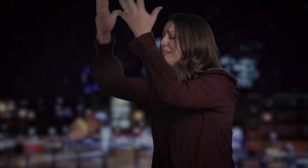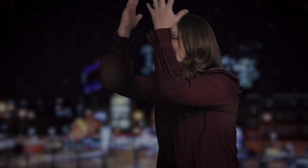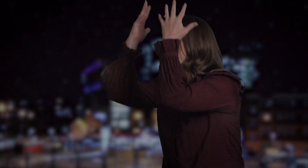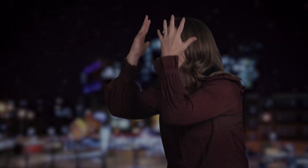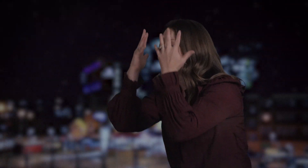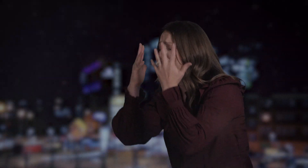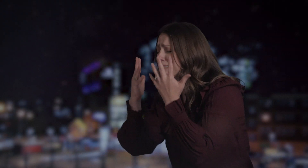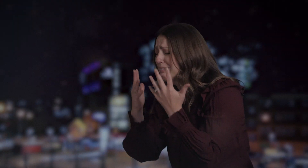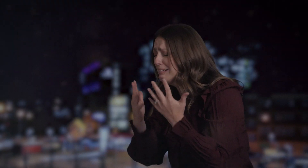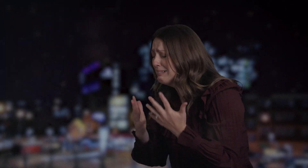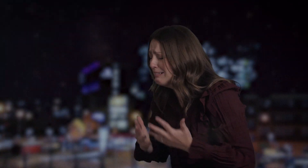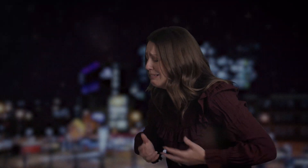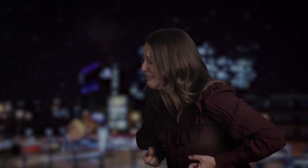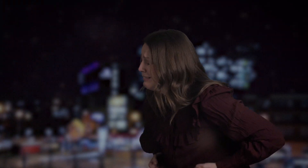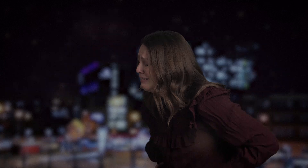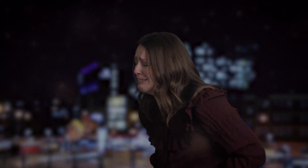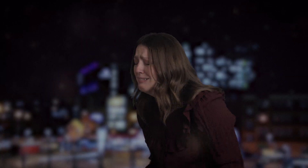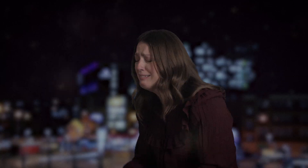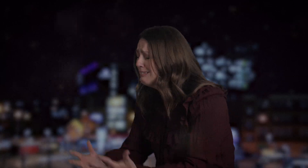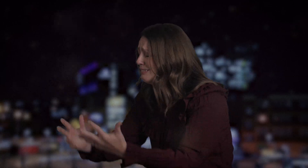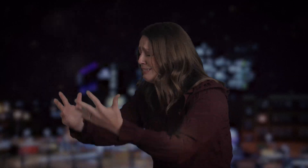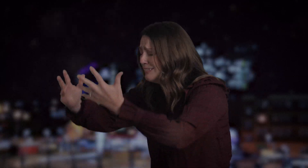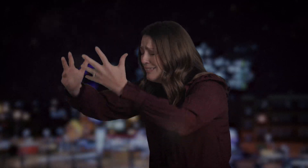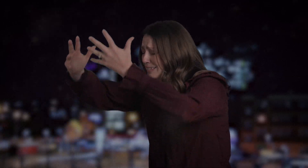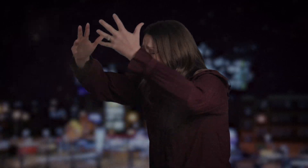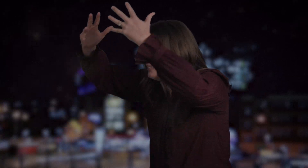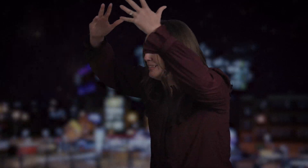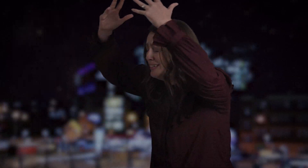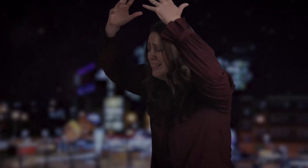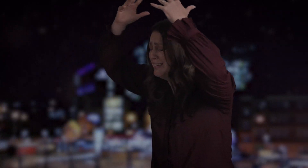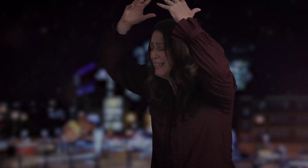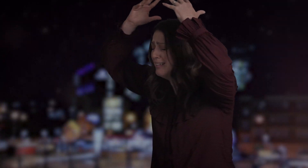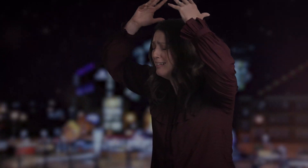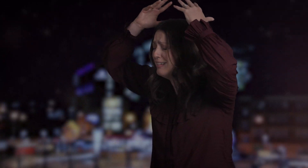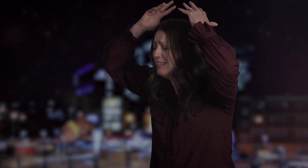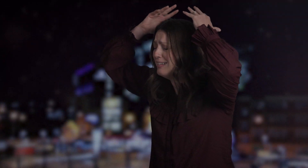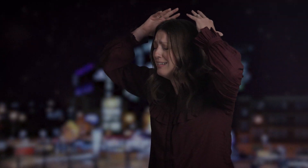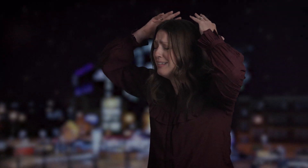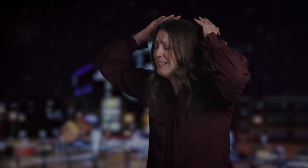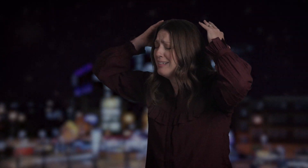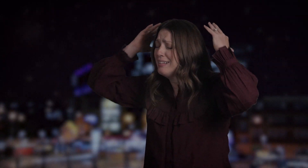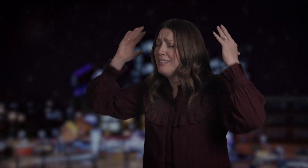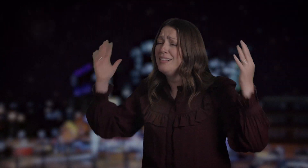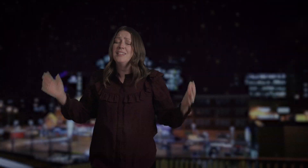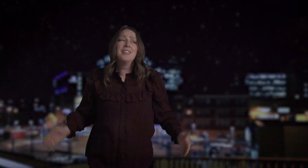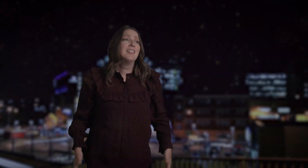Tears stream down your face.